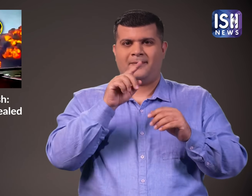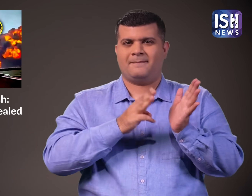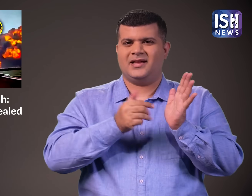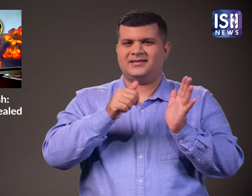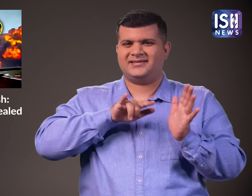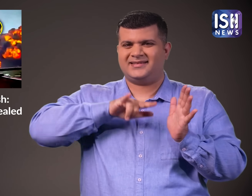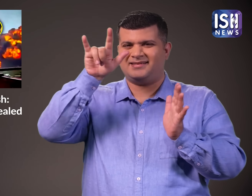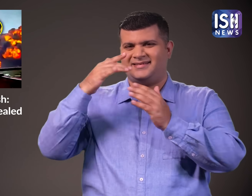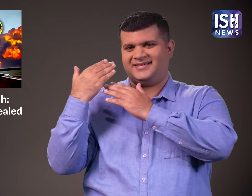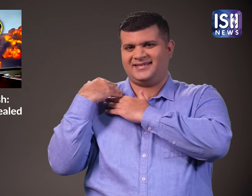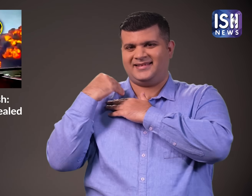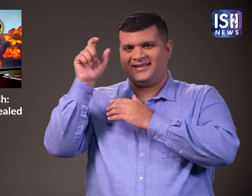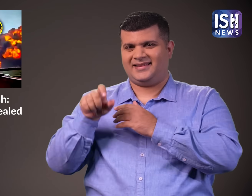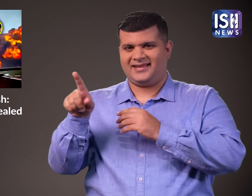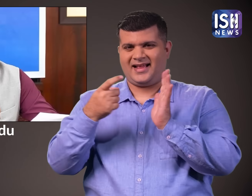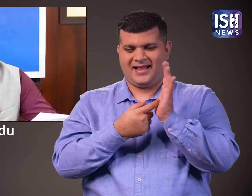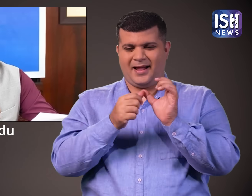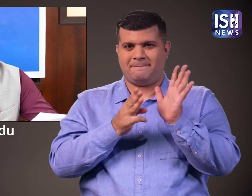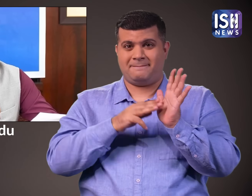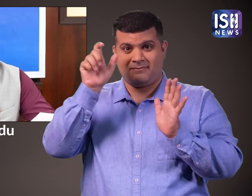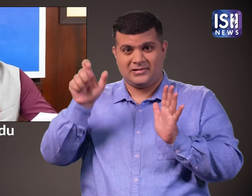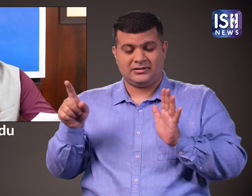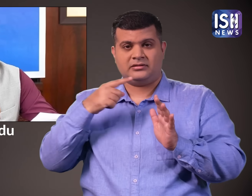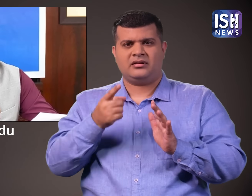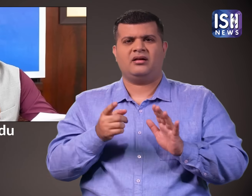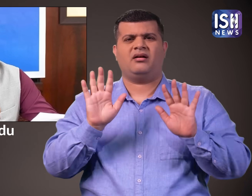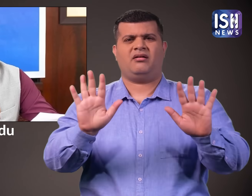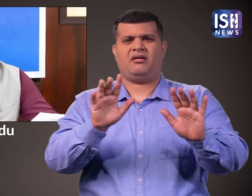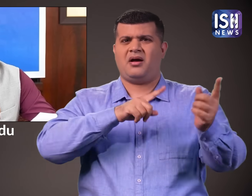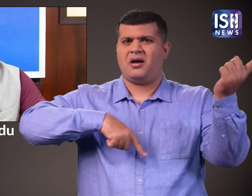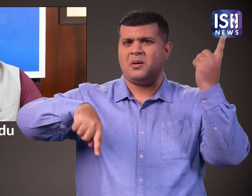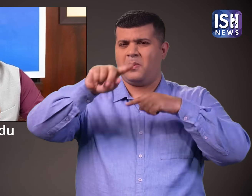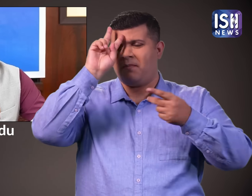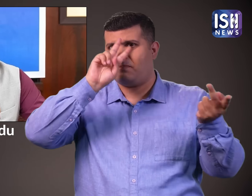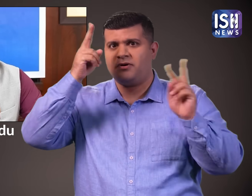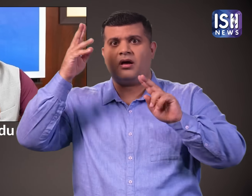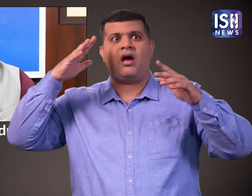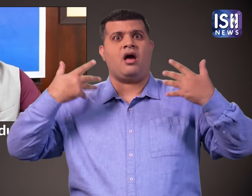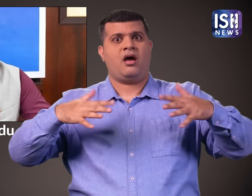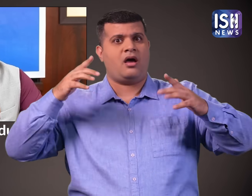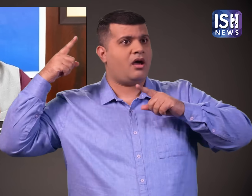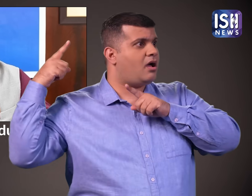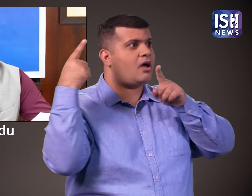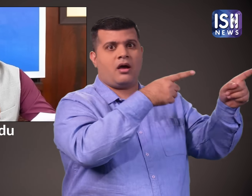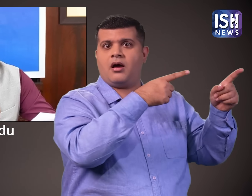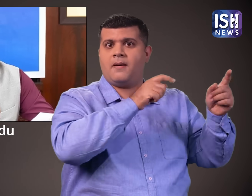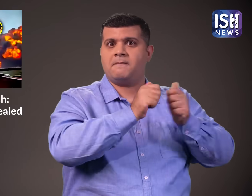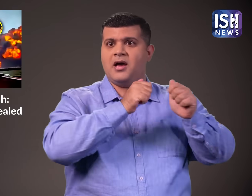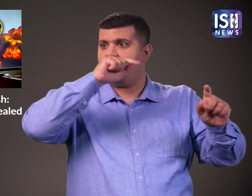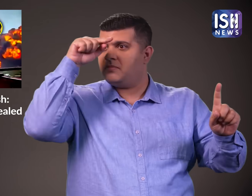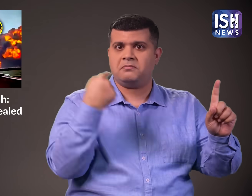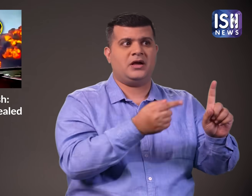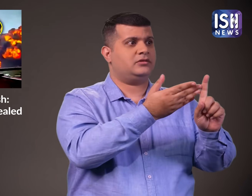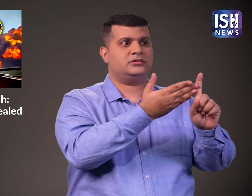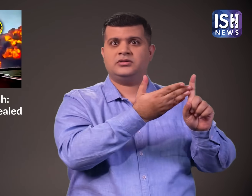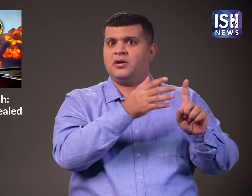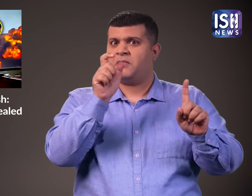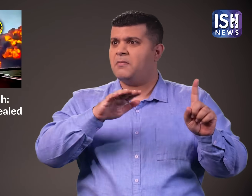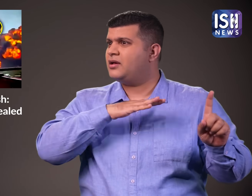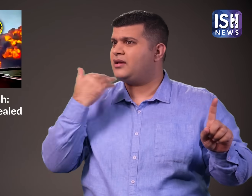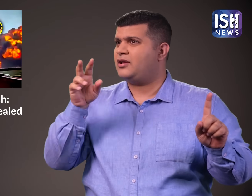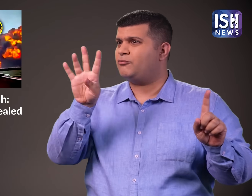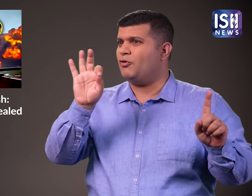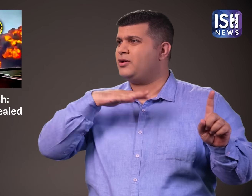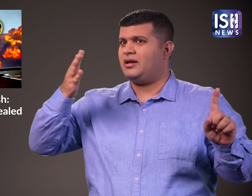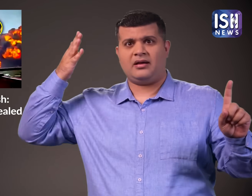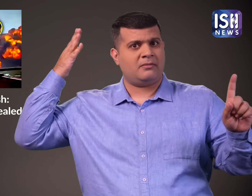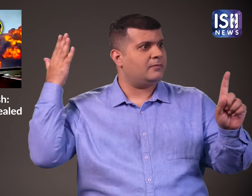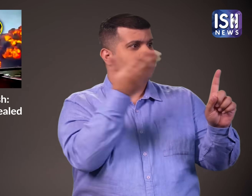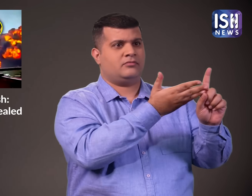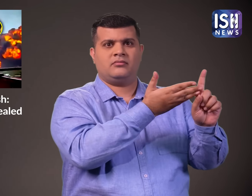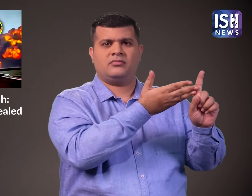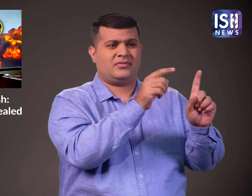Civil Aviation Minister Ram Mohan Naidu urged people to not blame the pilots for the deaths of 240 people.